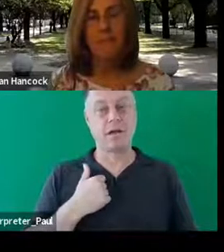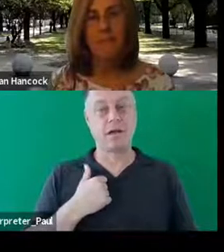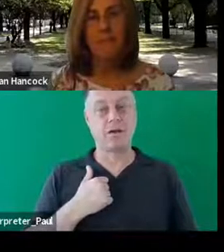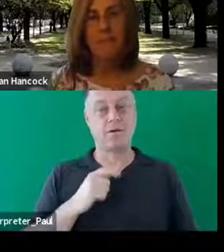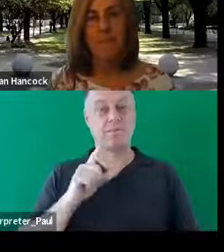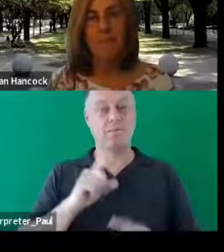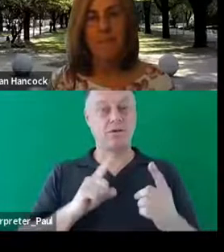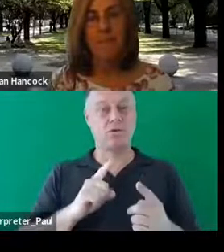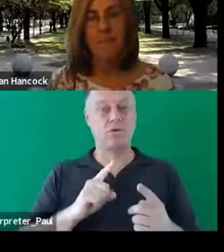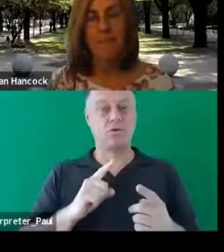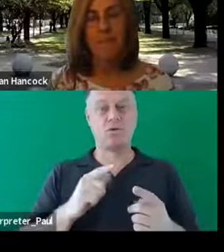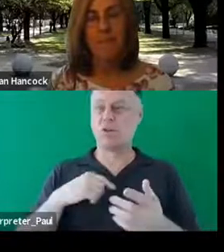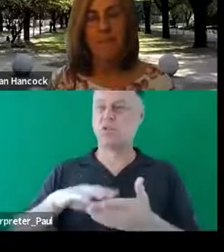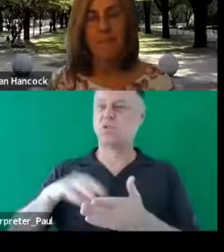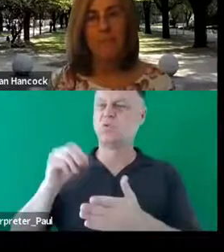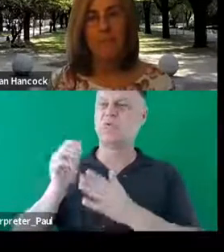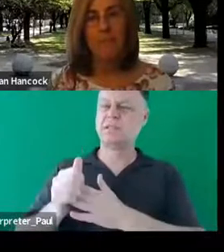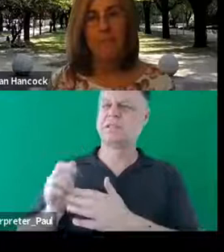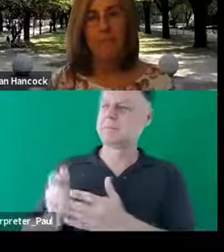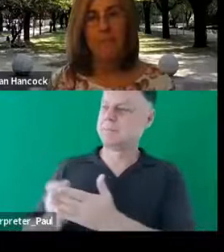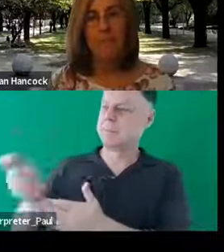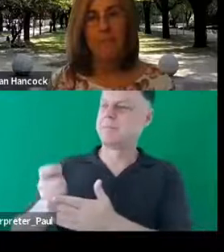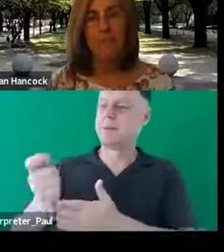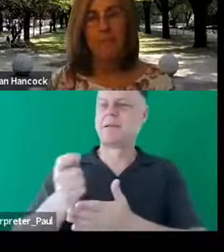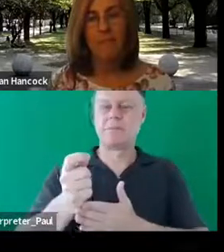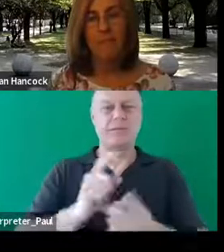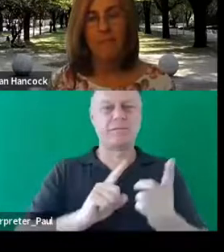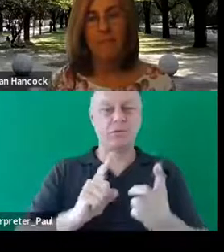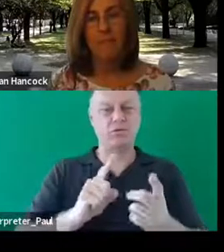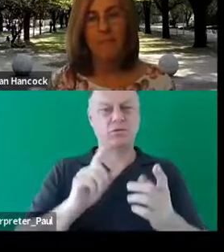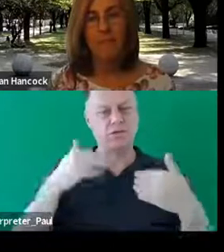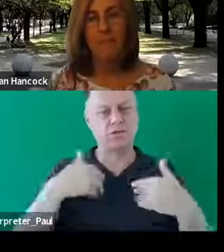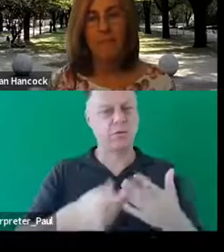so many other student leadership positions within our university and I didn't want ours to be less